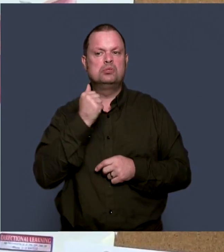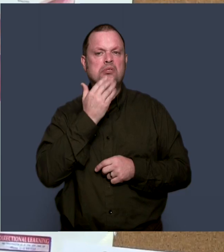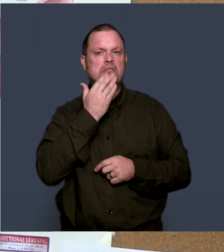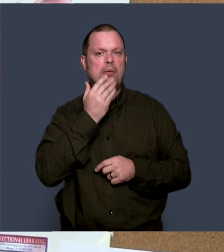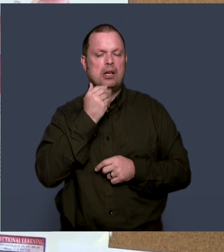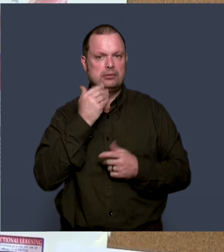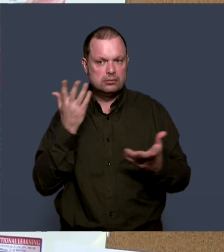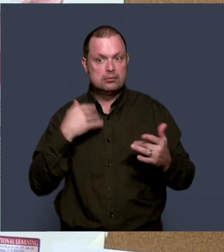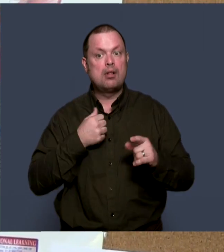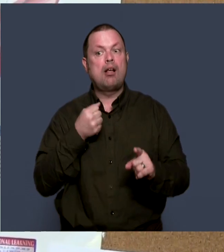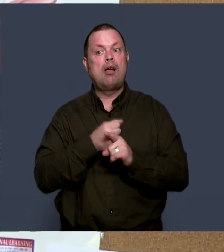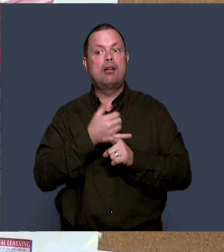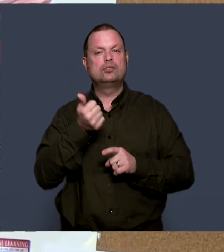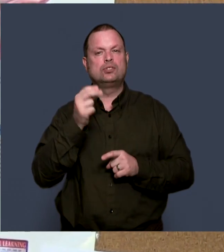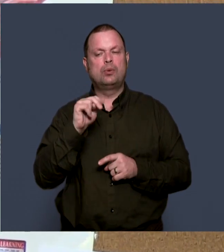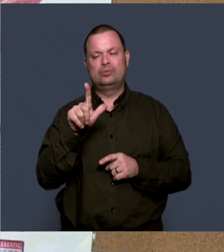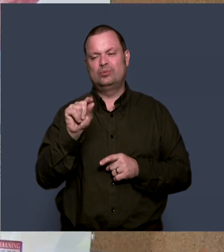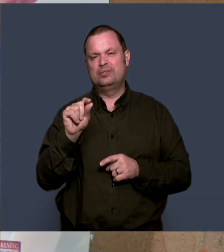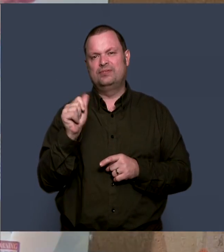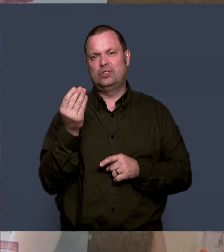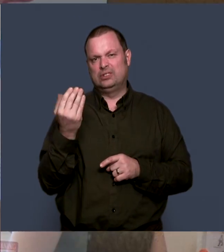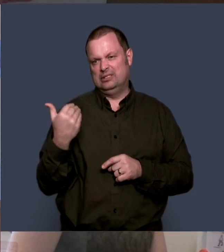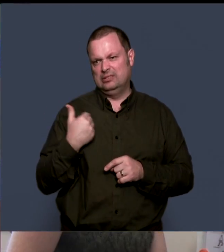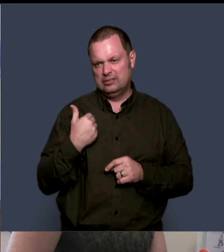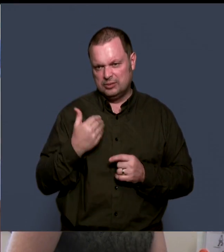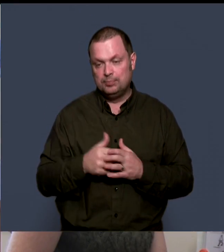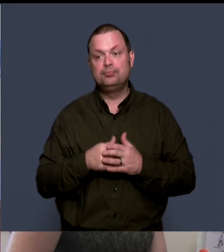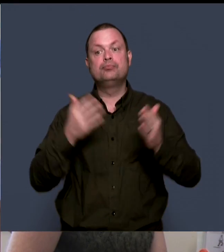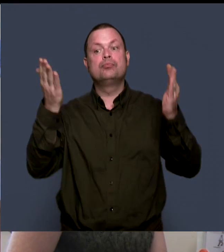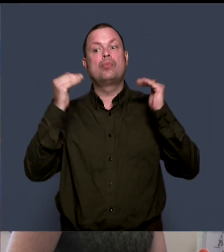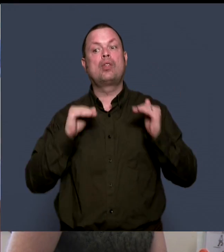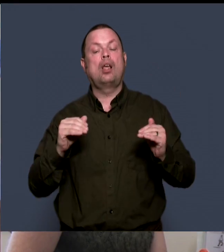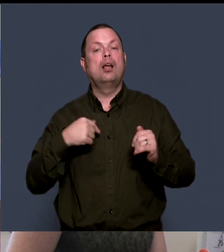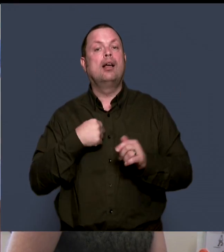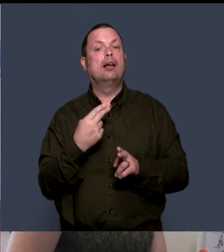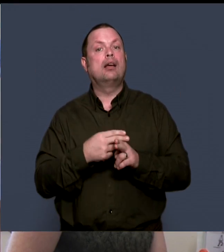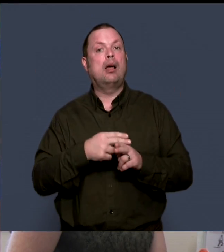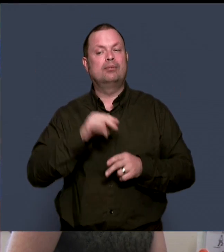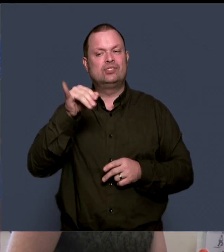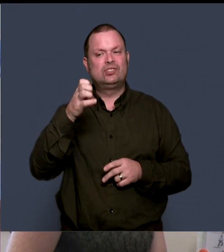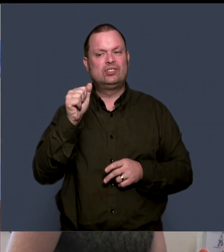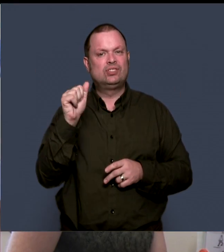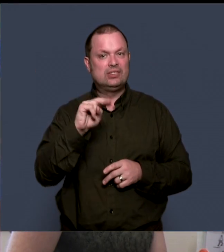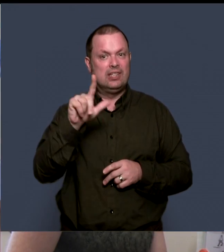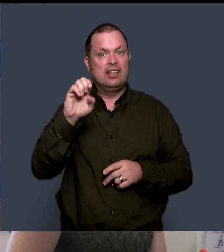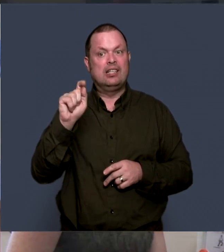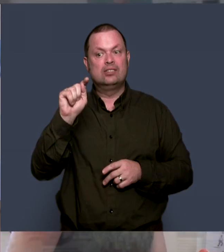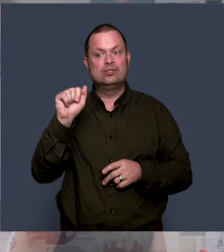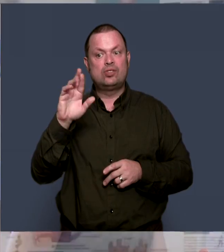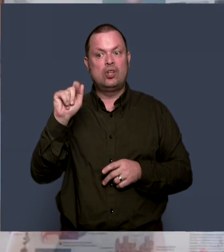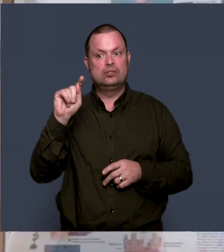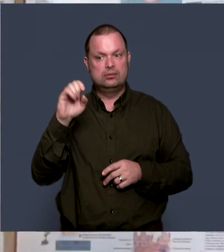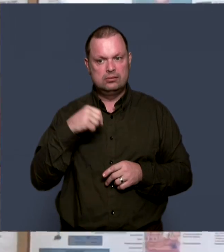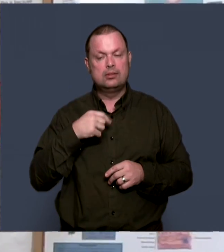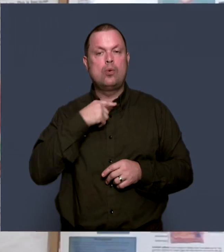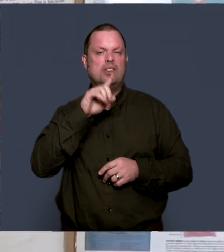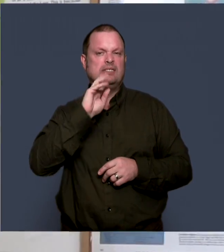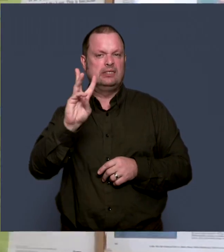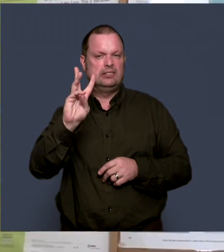I am 62 years old and I live in Lanark Highland Township. It started about five, six years ago... because I had problem breathing.